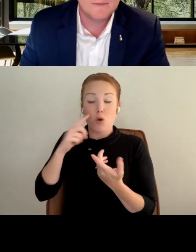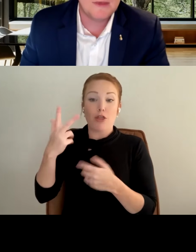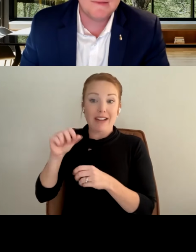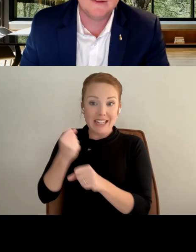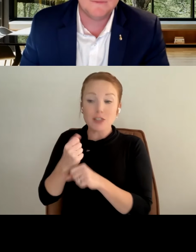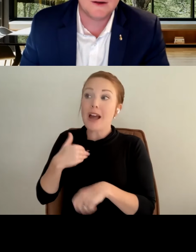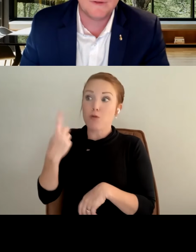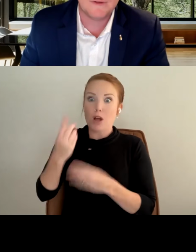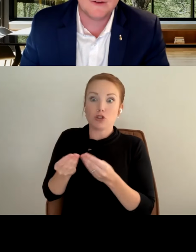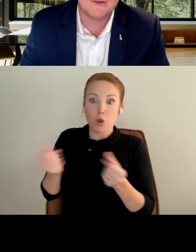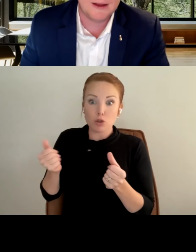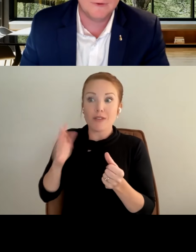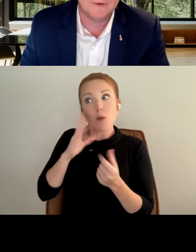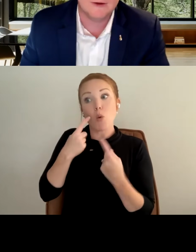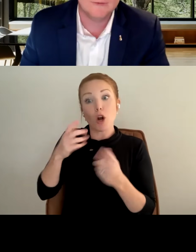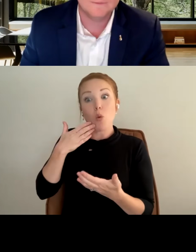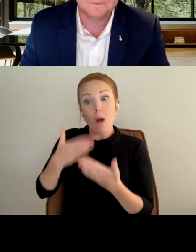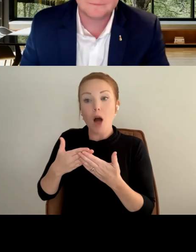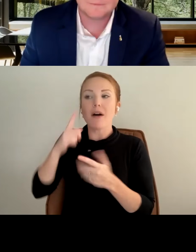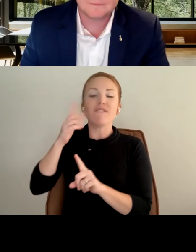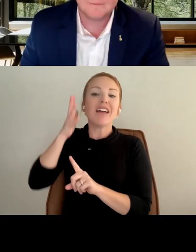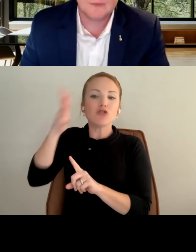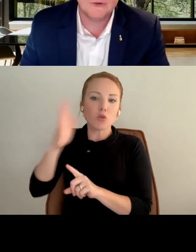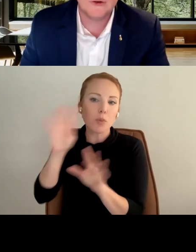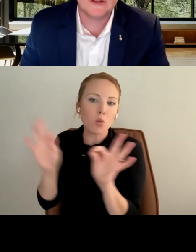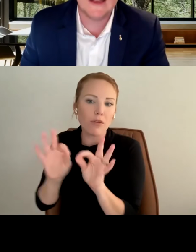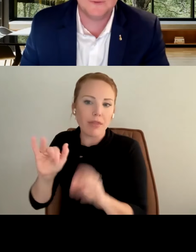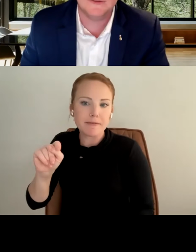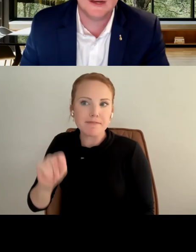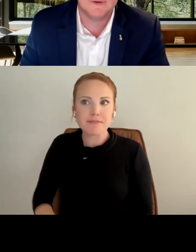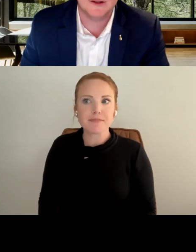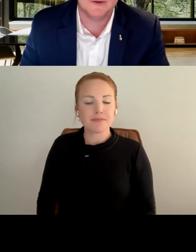but maybe it's something that eventually will pay for itself. So here's the last piece that I want